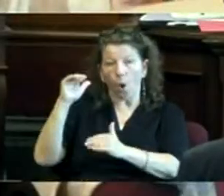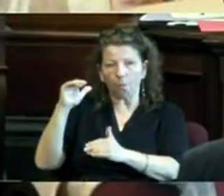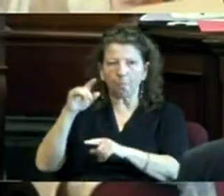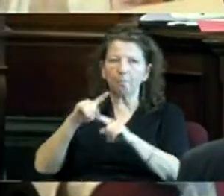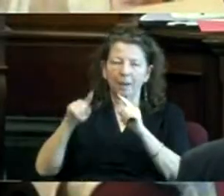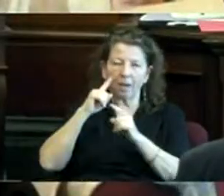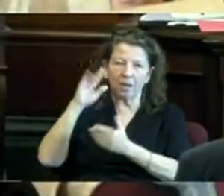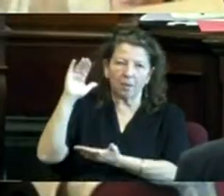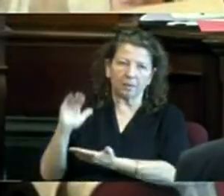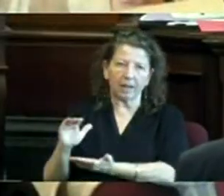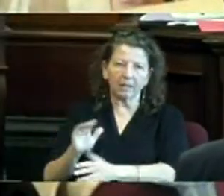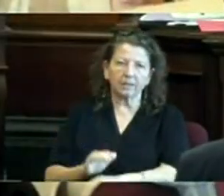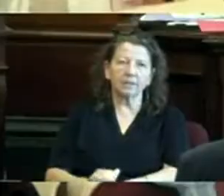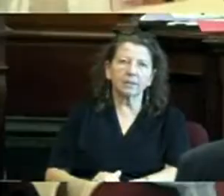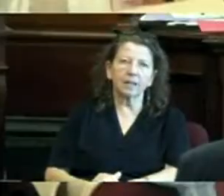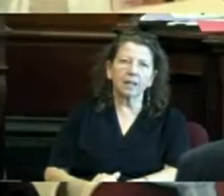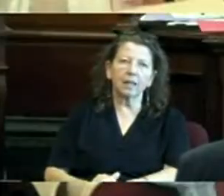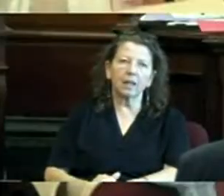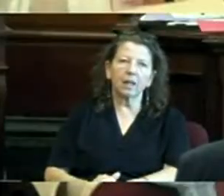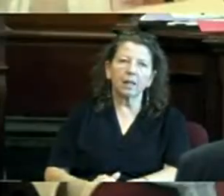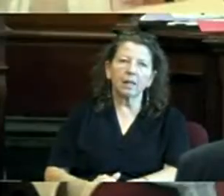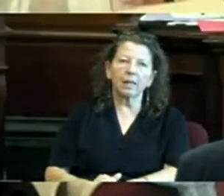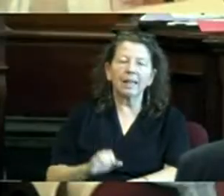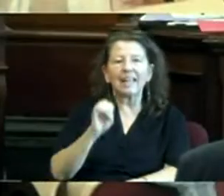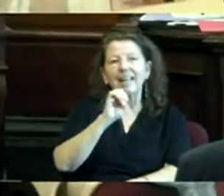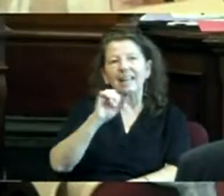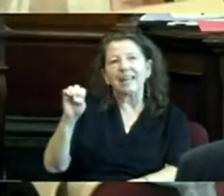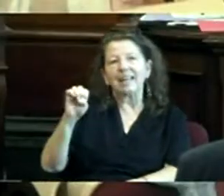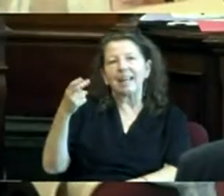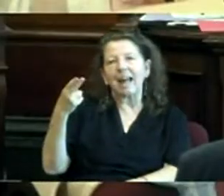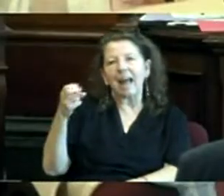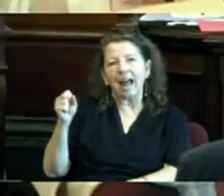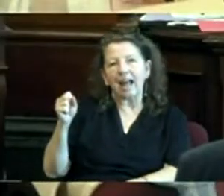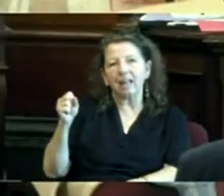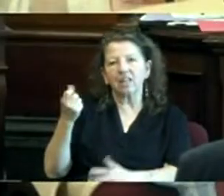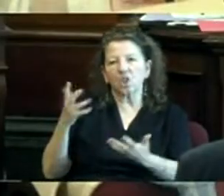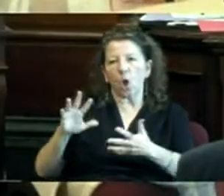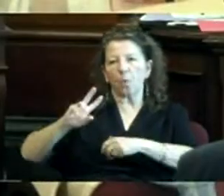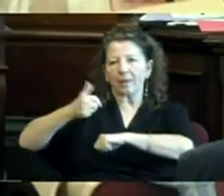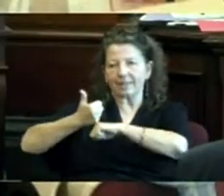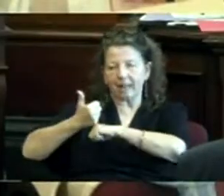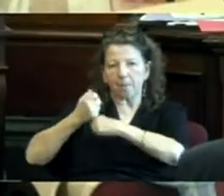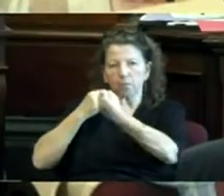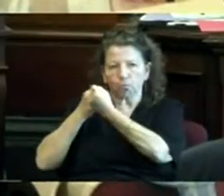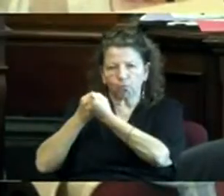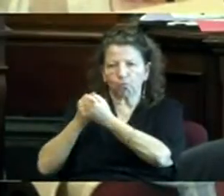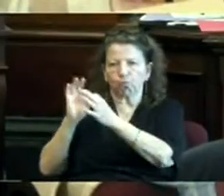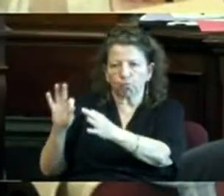this phase three as we would